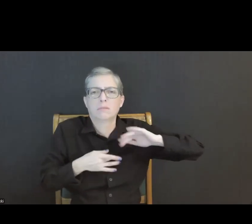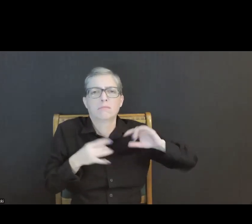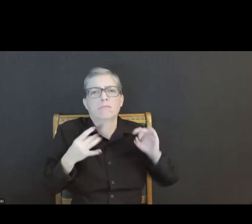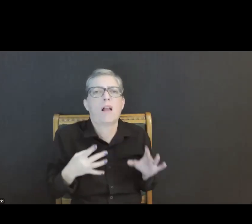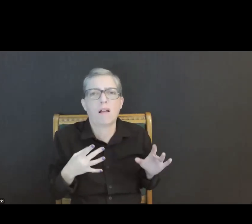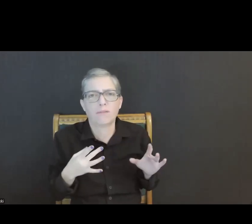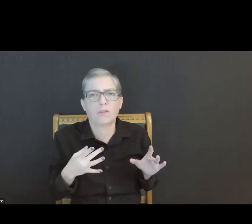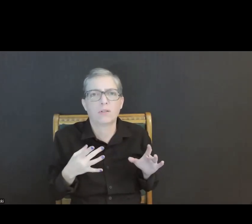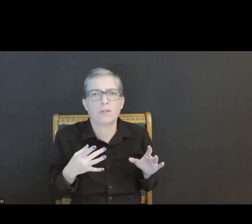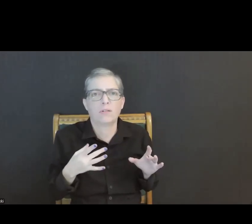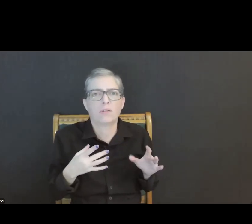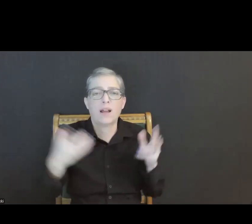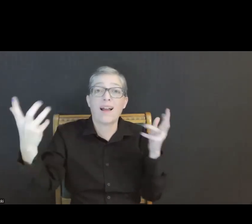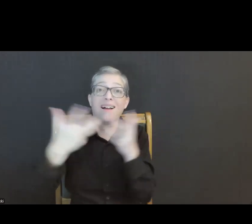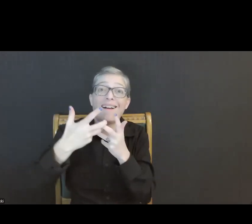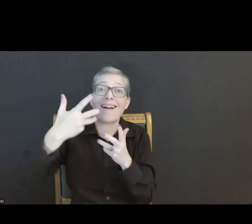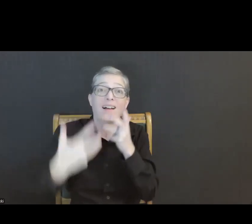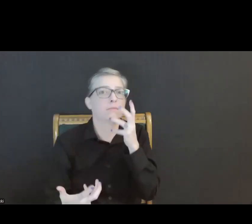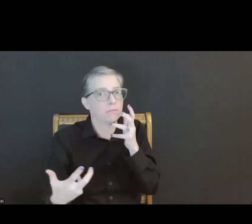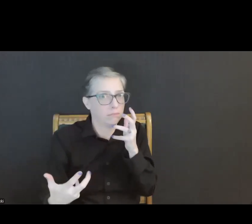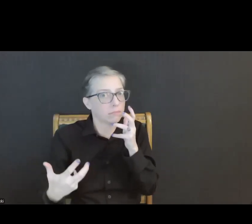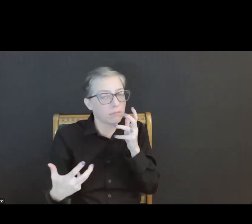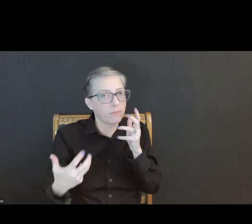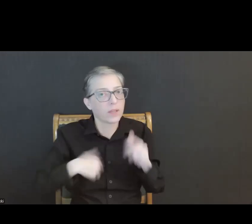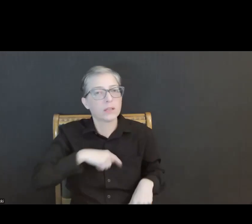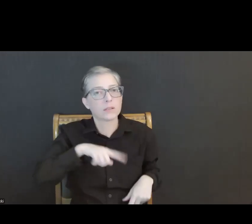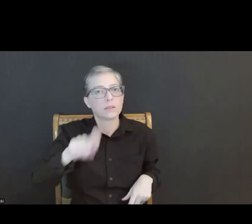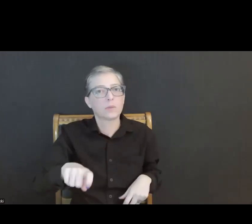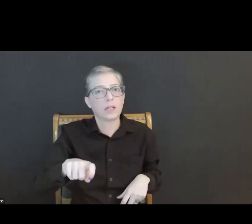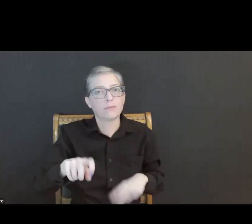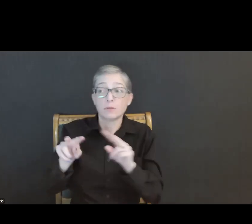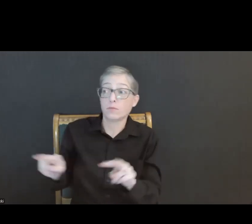put our values to the side and ask those questions is everything okay what do you need from me you